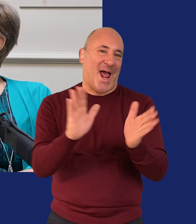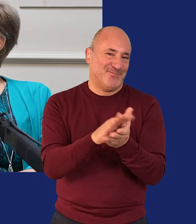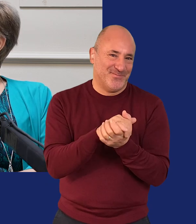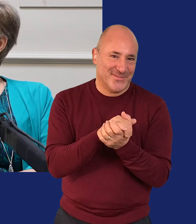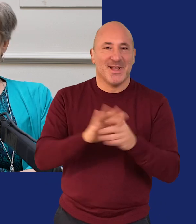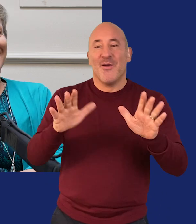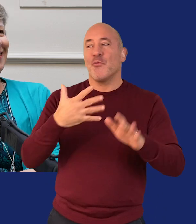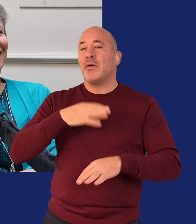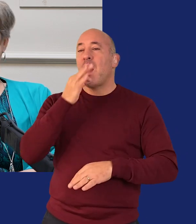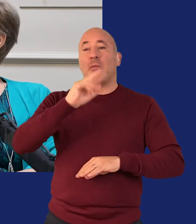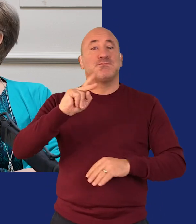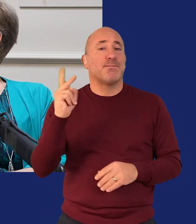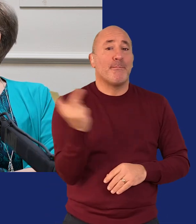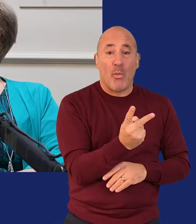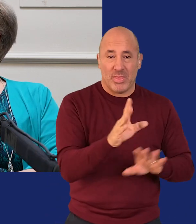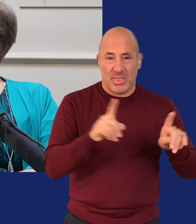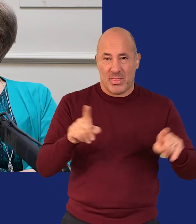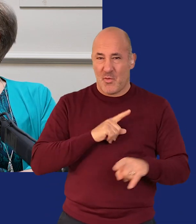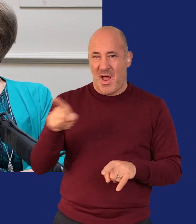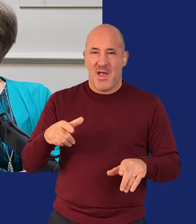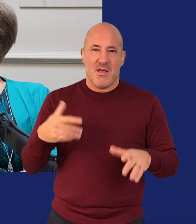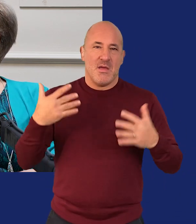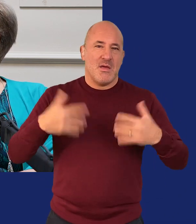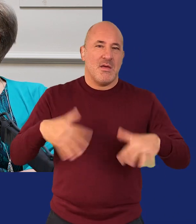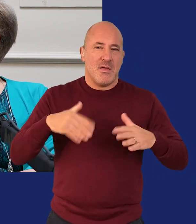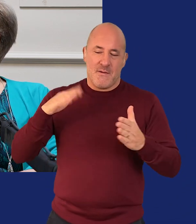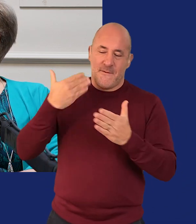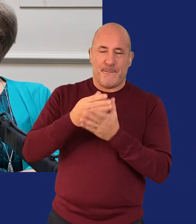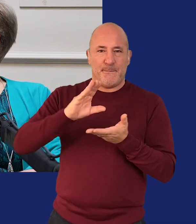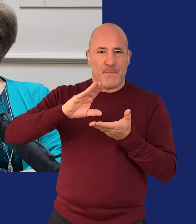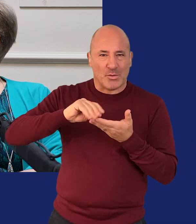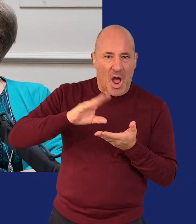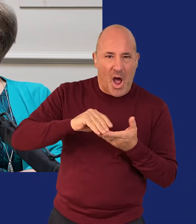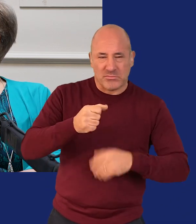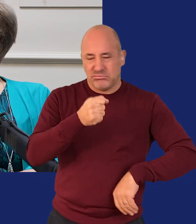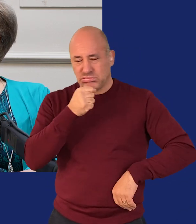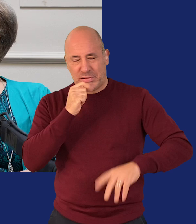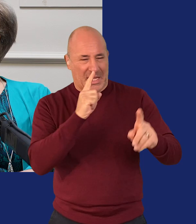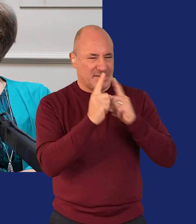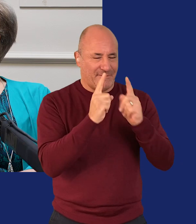Um, so we would like to ask you both, um, because you've done so many incredible podcasts and interviews.